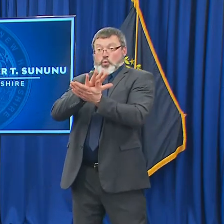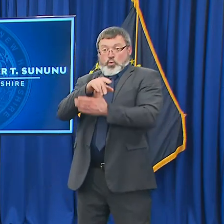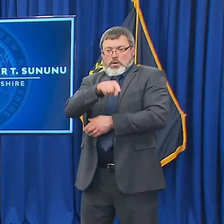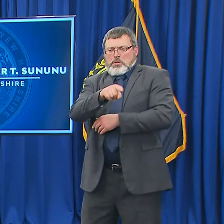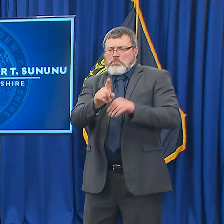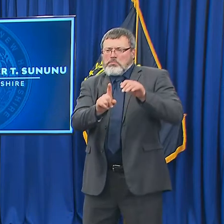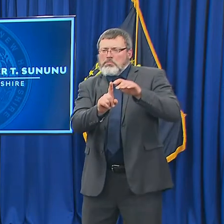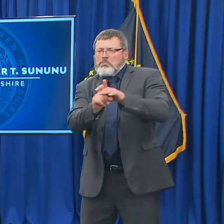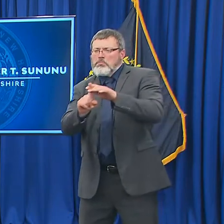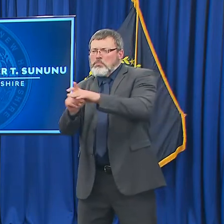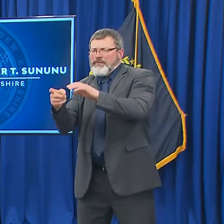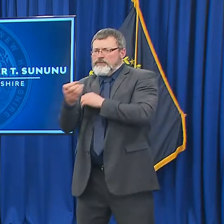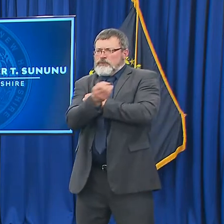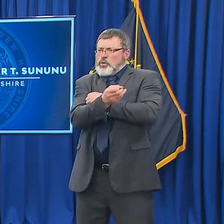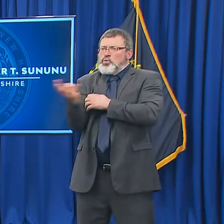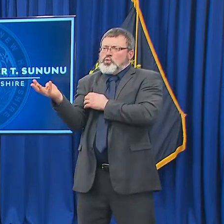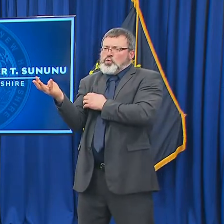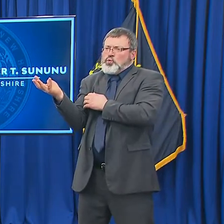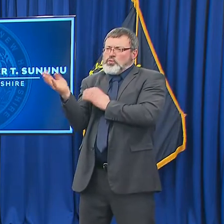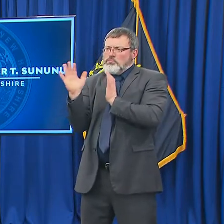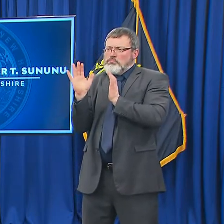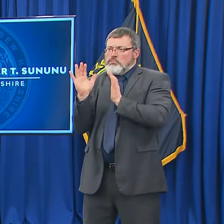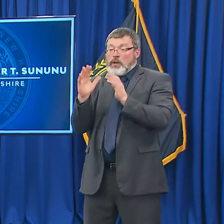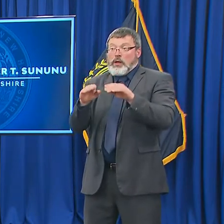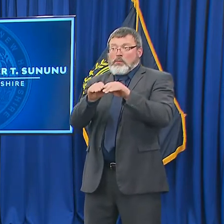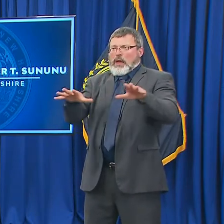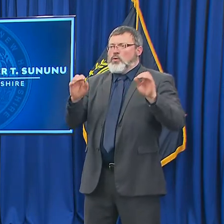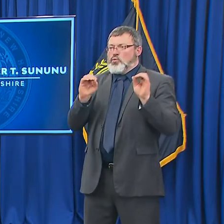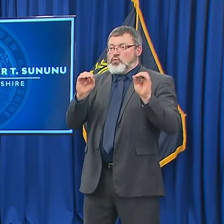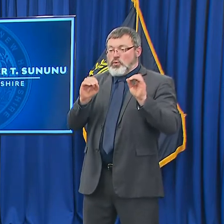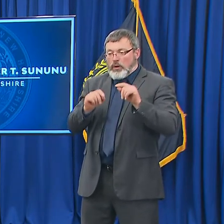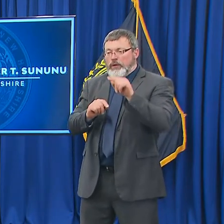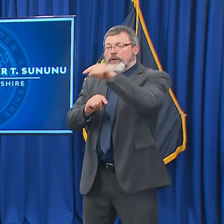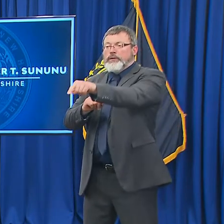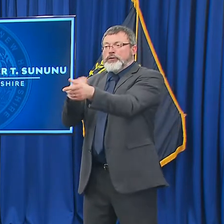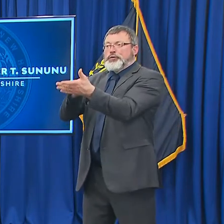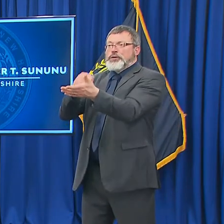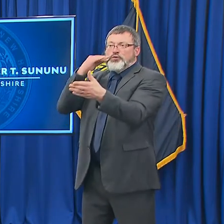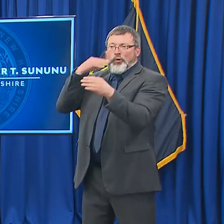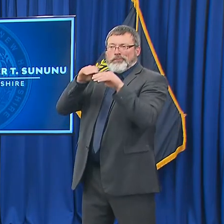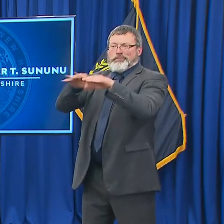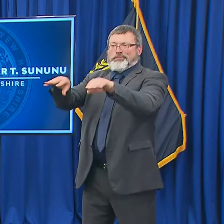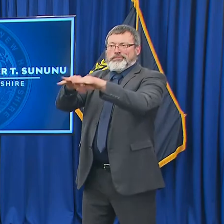But but not a lot of forward transmission within schools or outbreaks within schools.